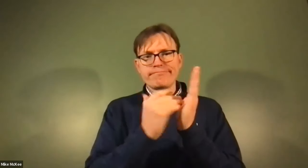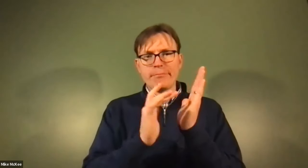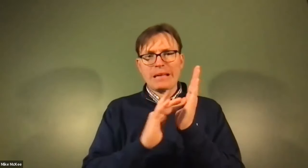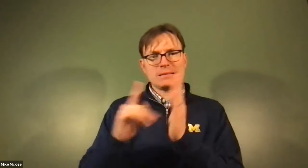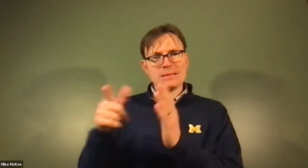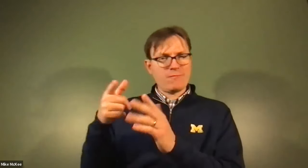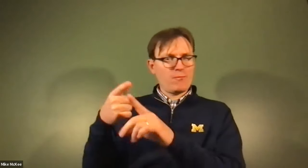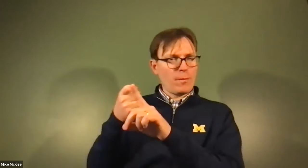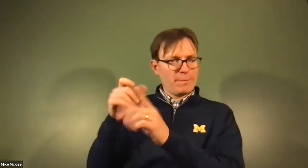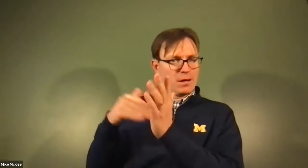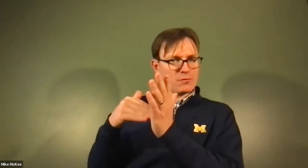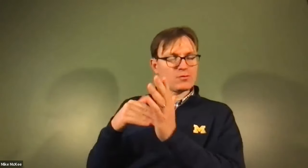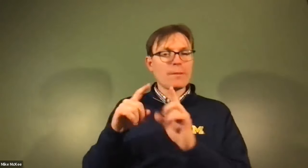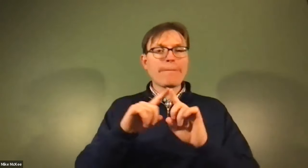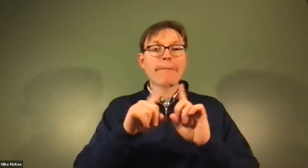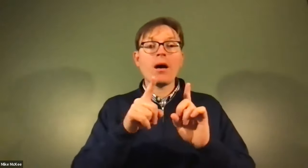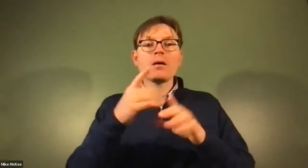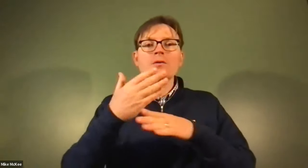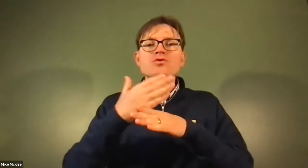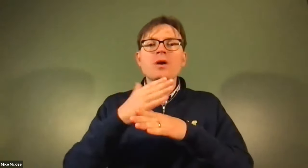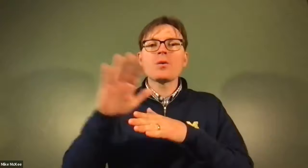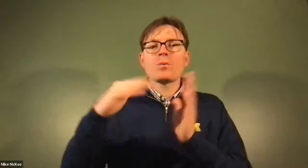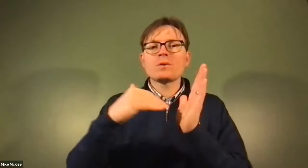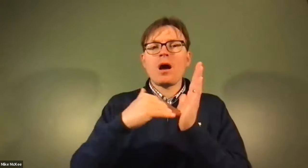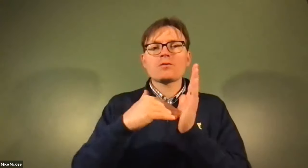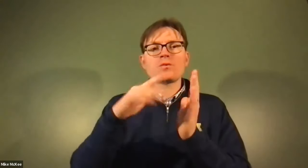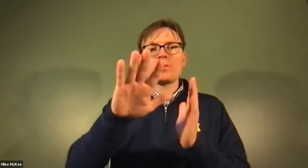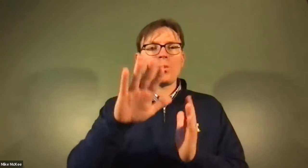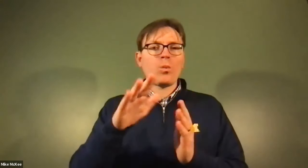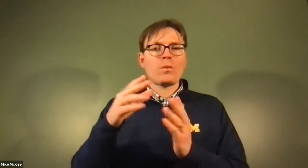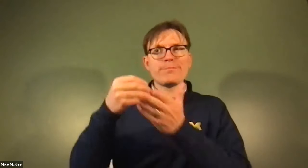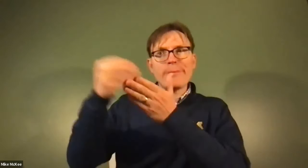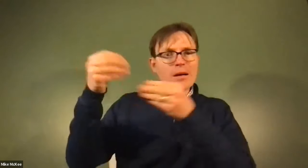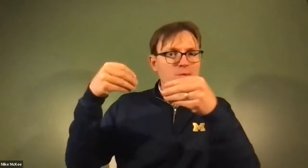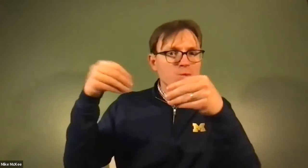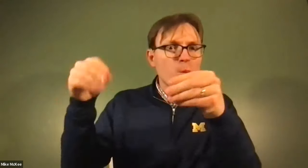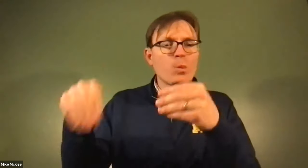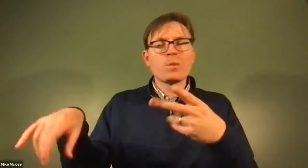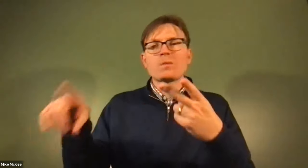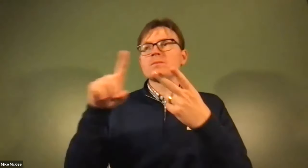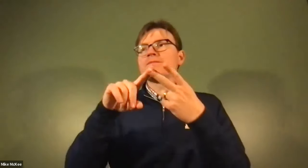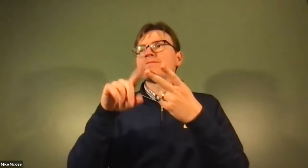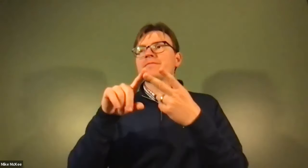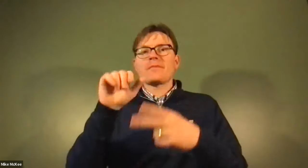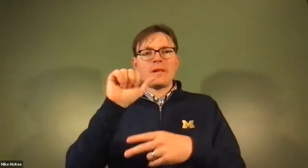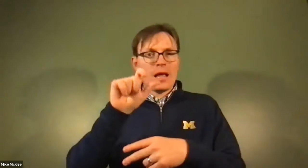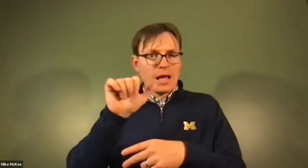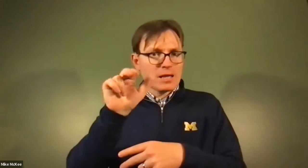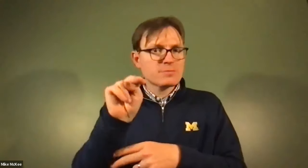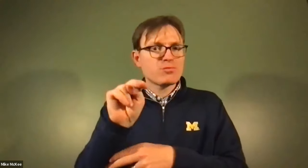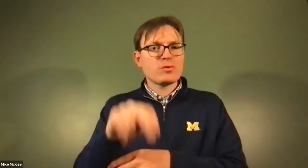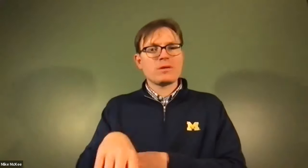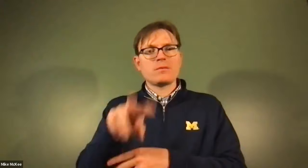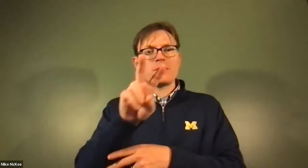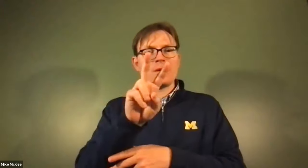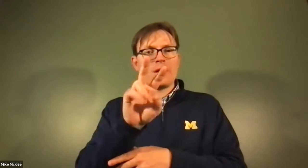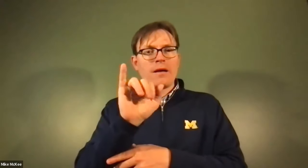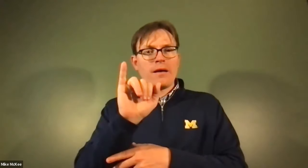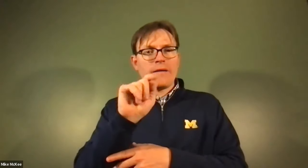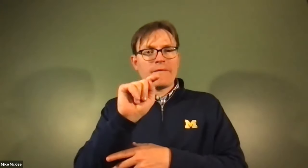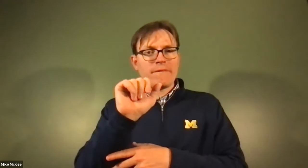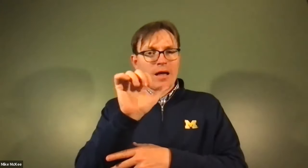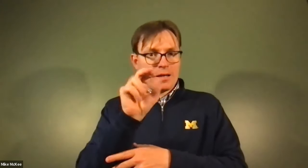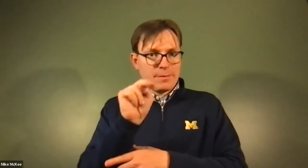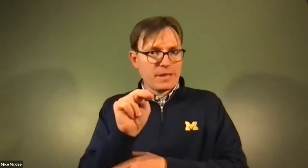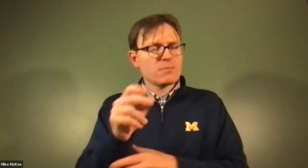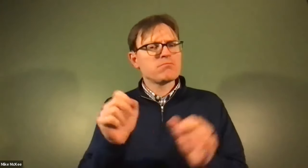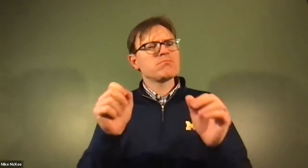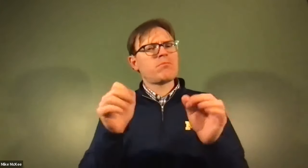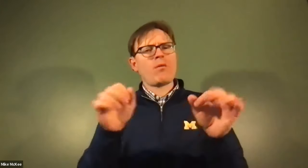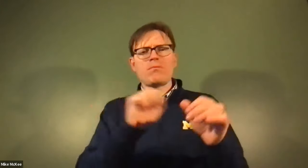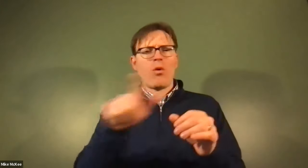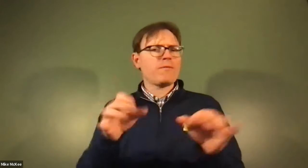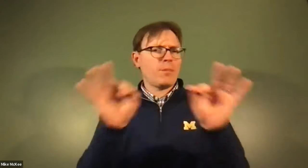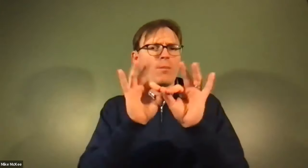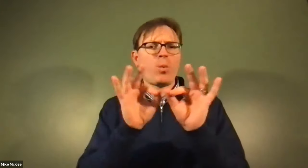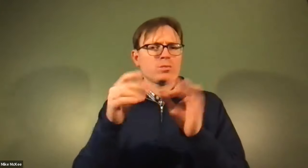James Cech: So it's important to share with your doctor, not only the medications that they're prescribing but anything that you get over the counter such as aspirin any vitamin supplements.